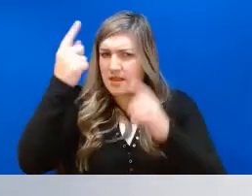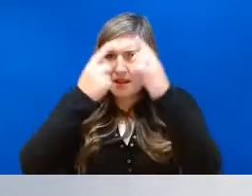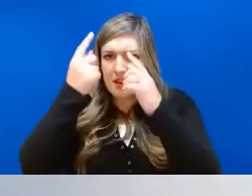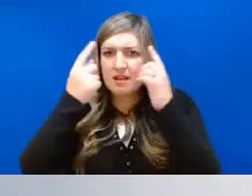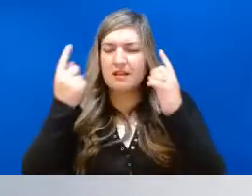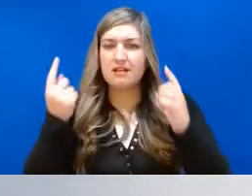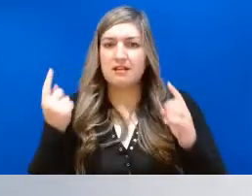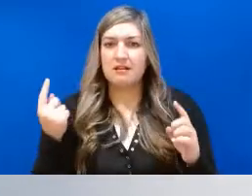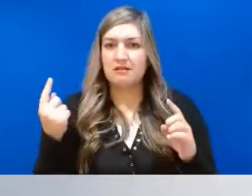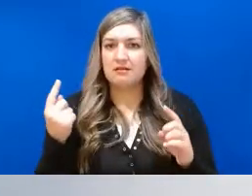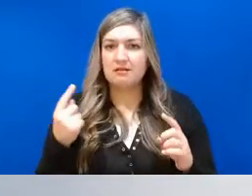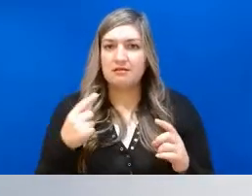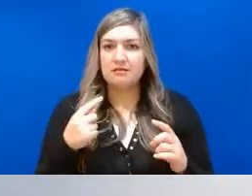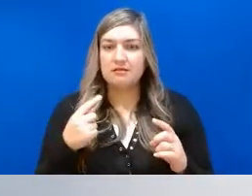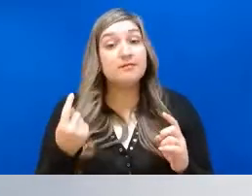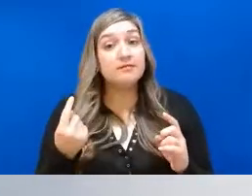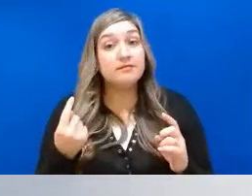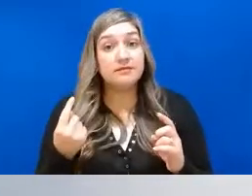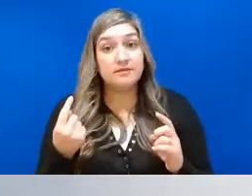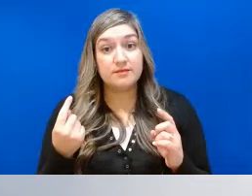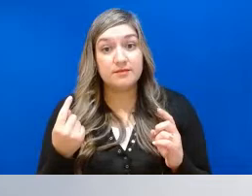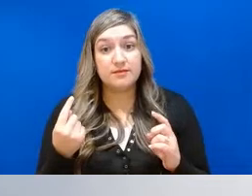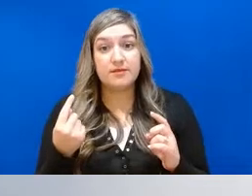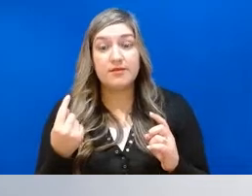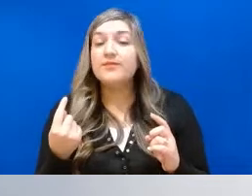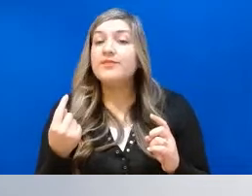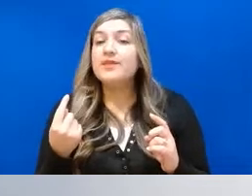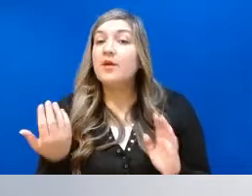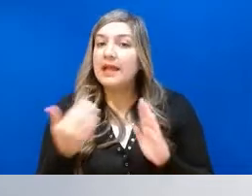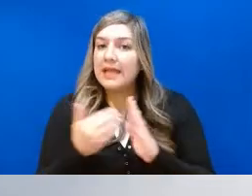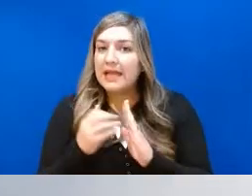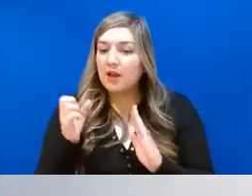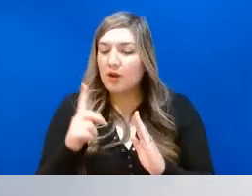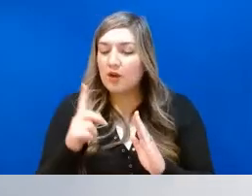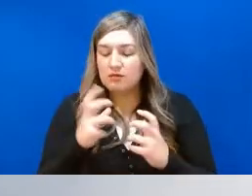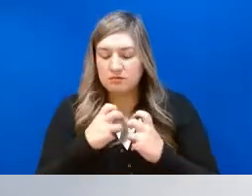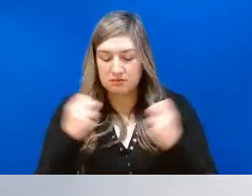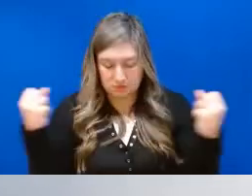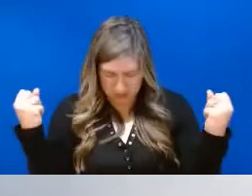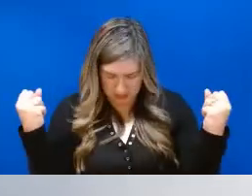And then once again, go to find yourself. What does that look like?